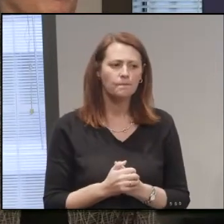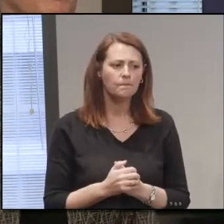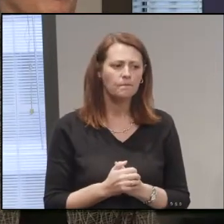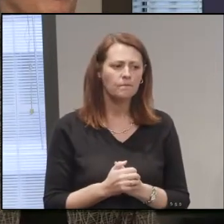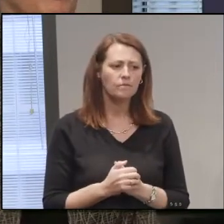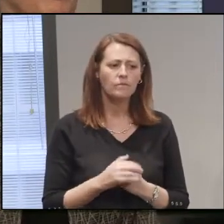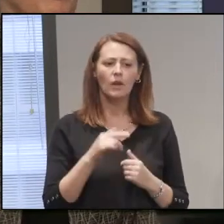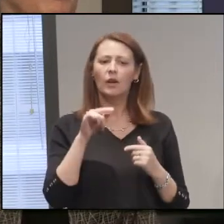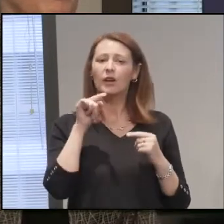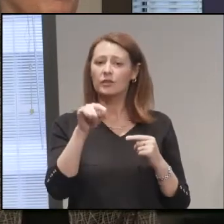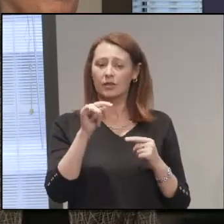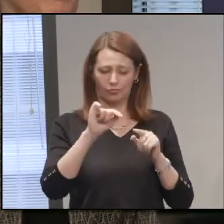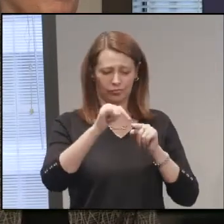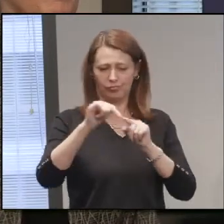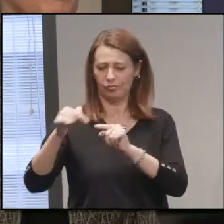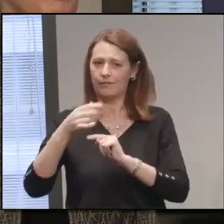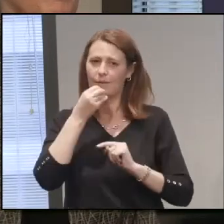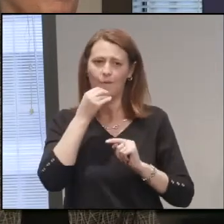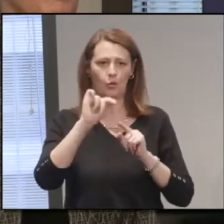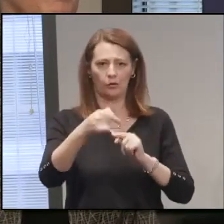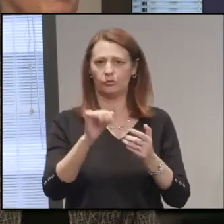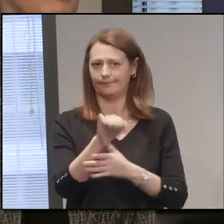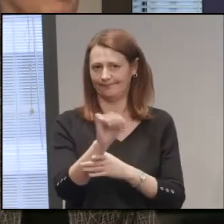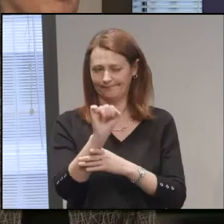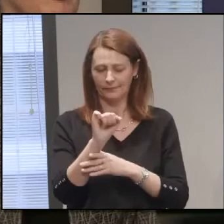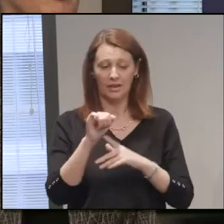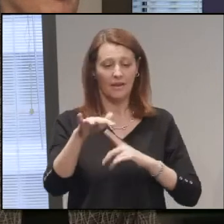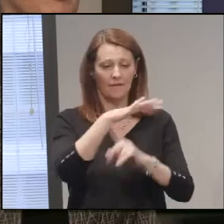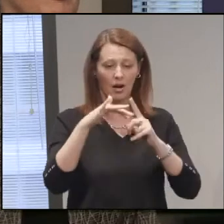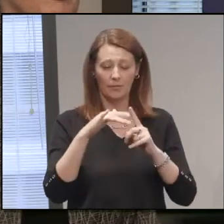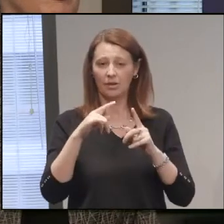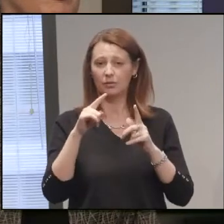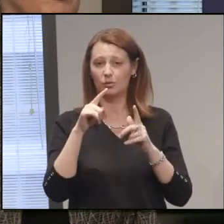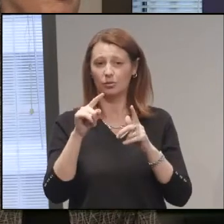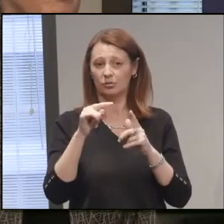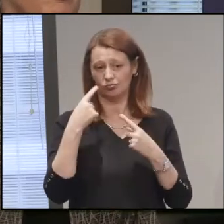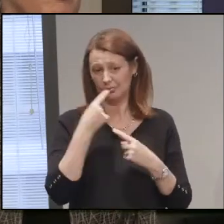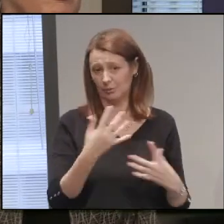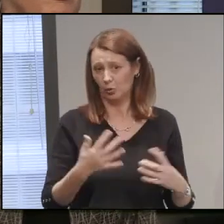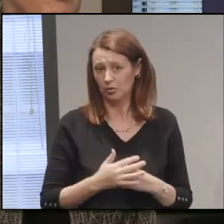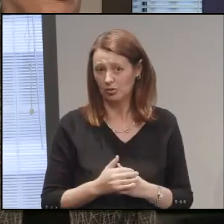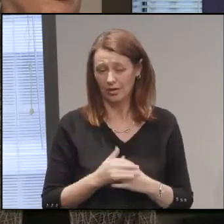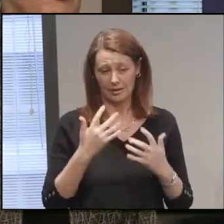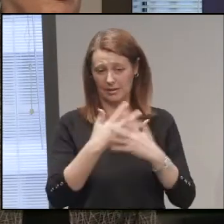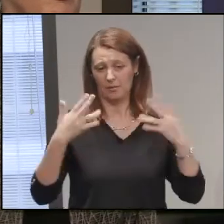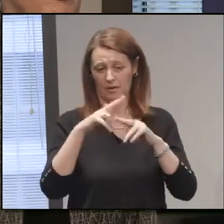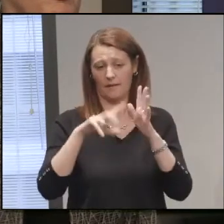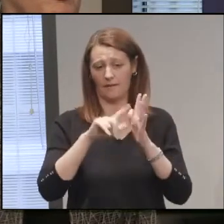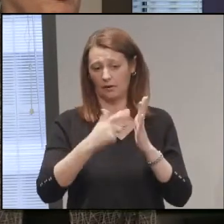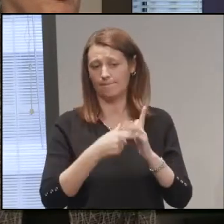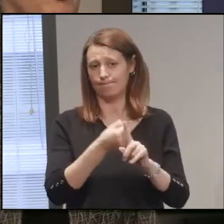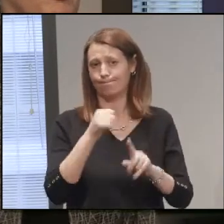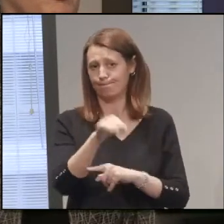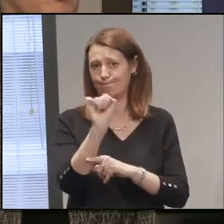causes of food allergies and yes environmental exposures are a major factor, both in a positive